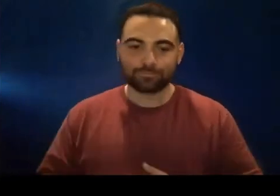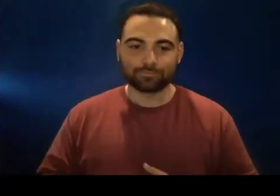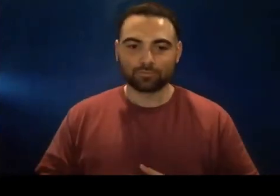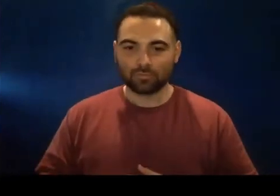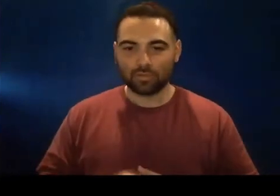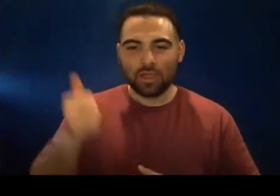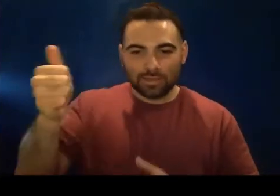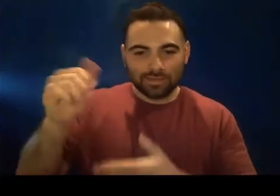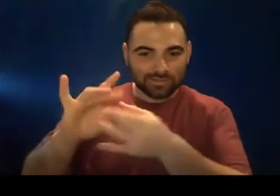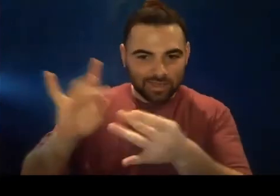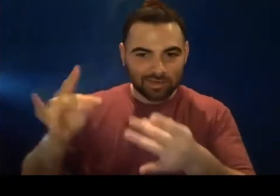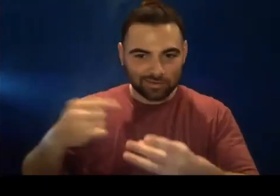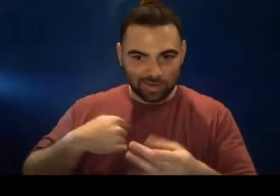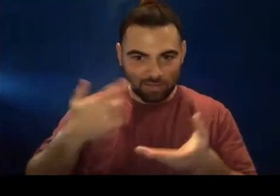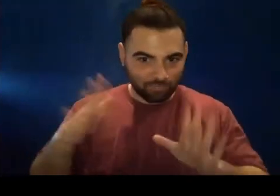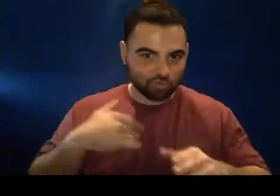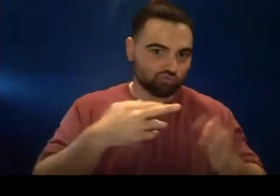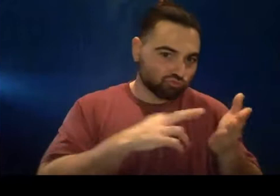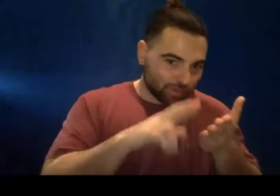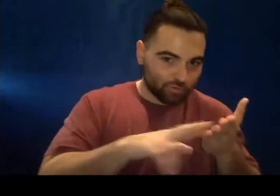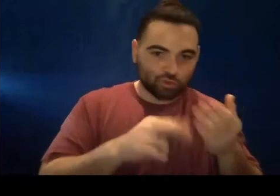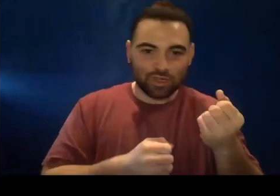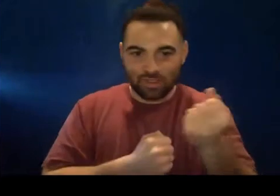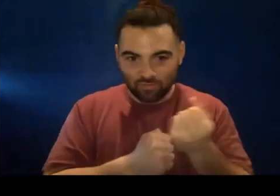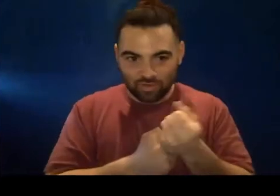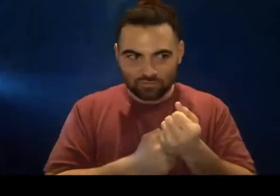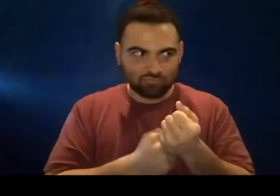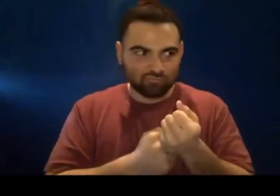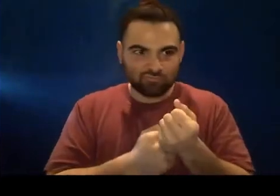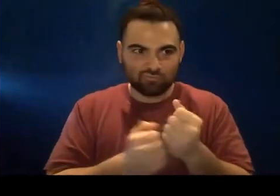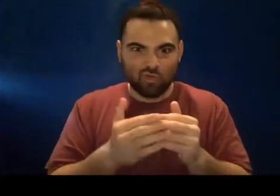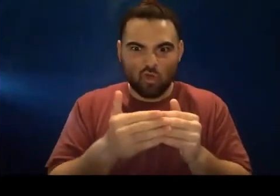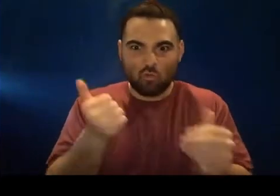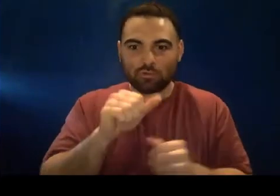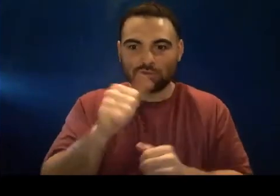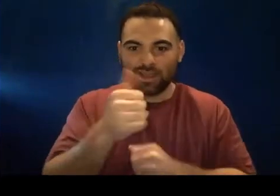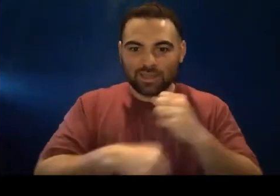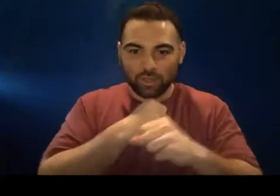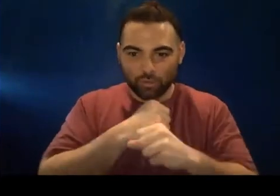I've been doing advocacy and research-- research for almost a decade and then the advocacy piece,